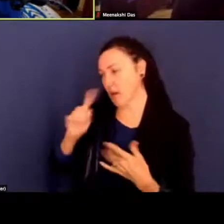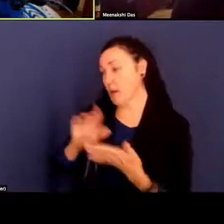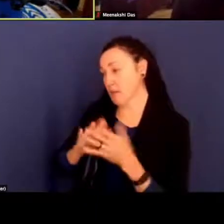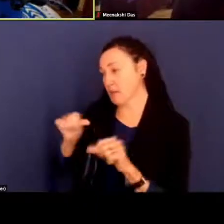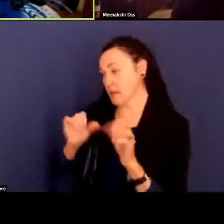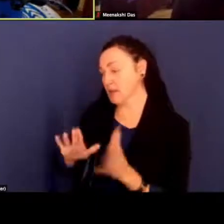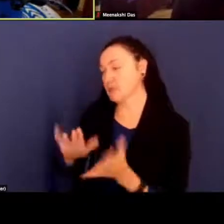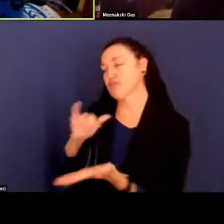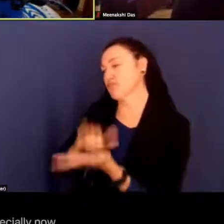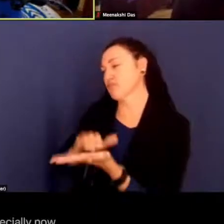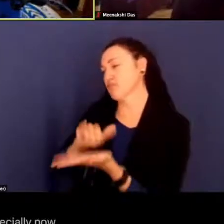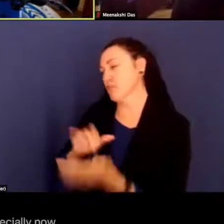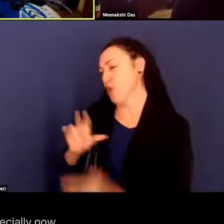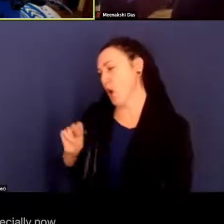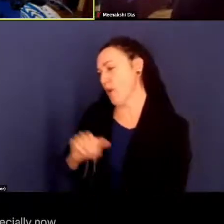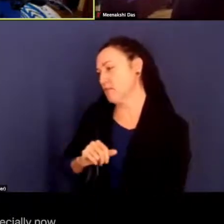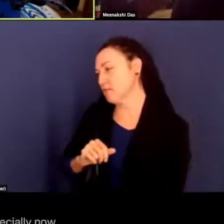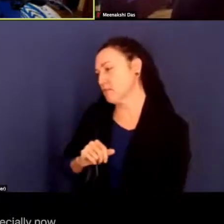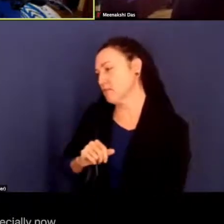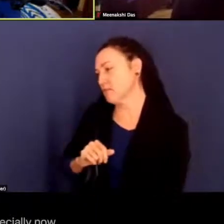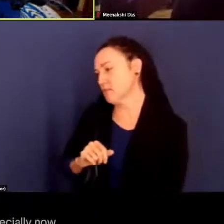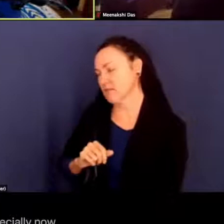a little frustrated with the pandemic seeing just how